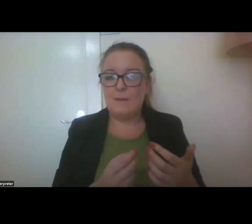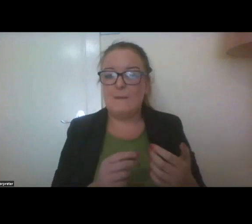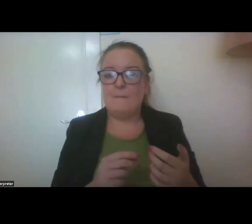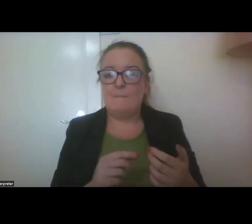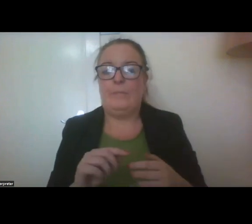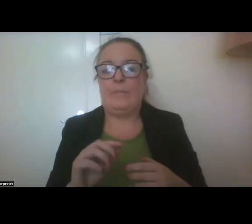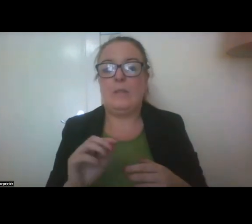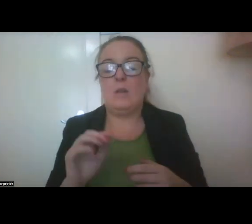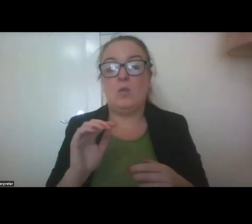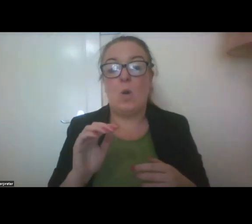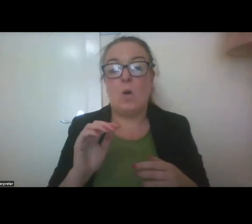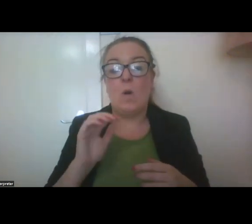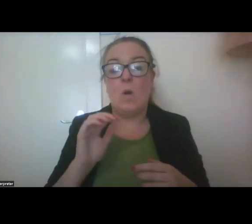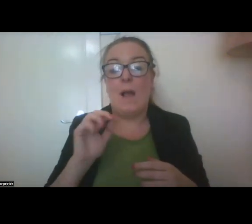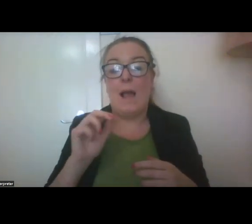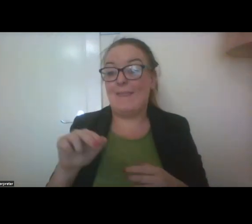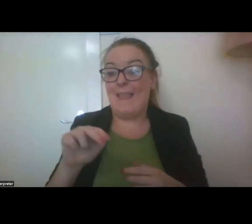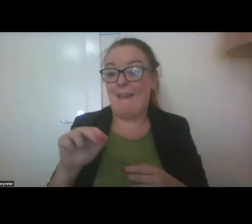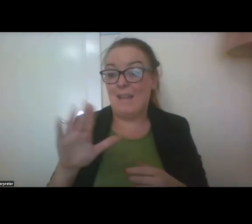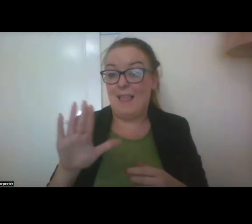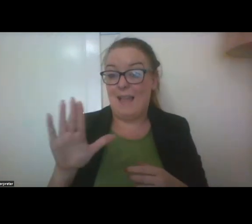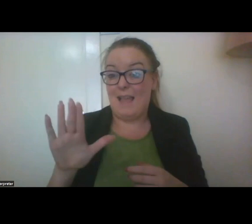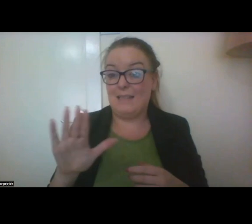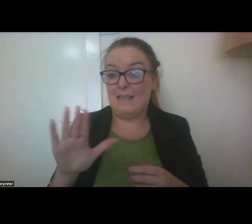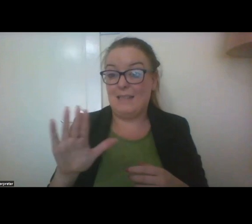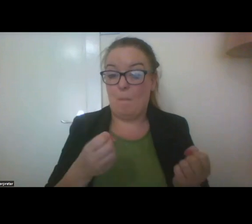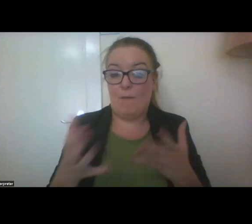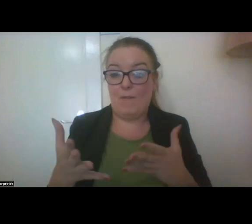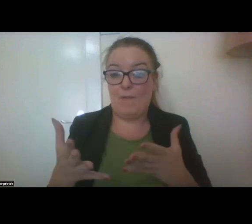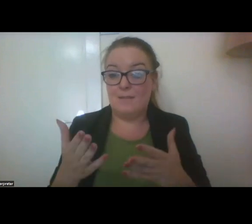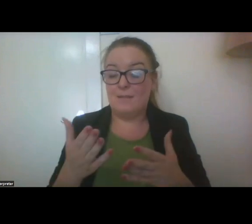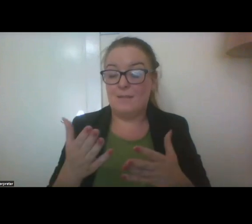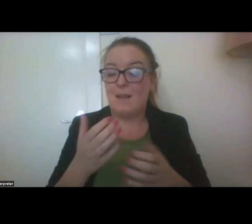so providing audible information, providing the 360 way finding,